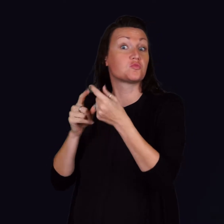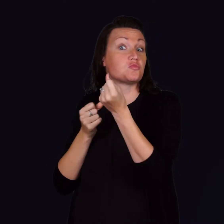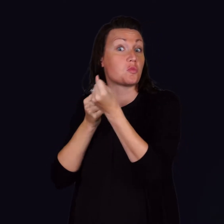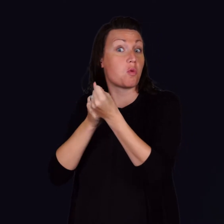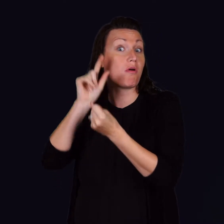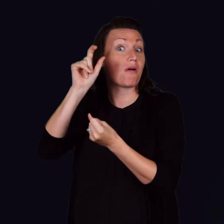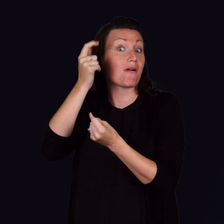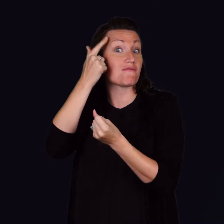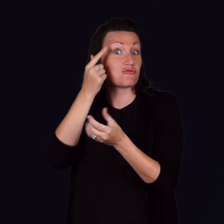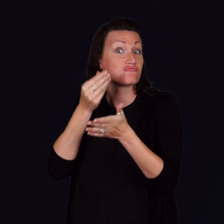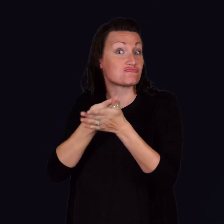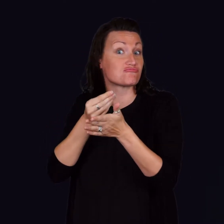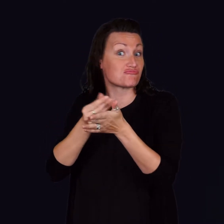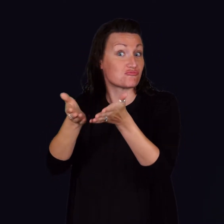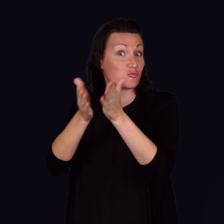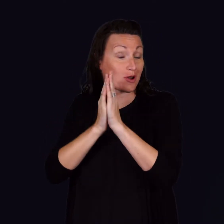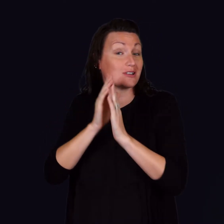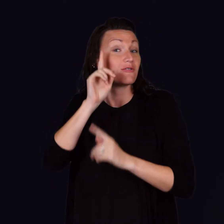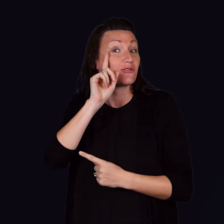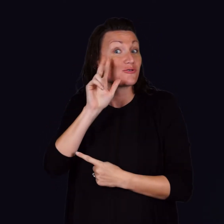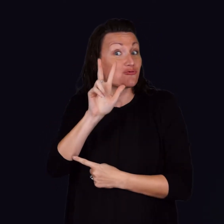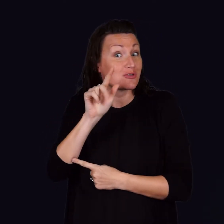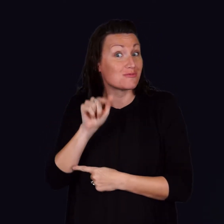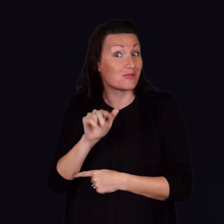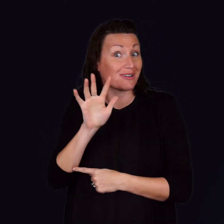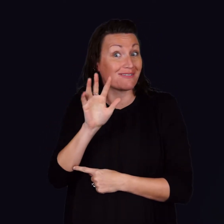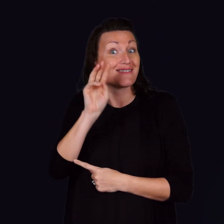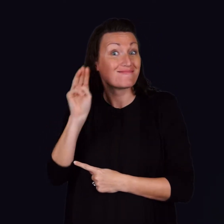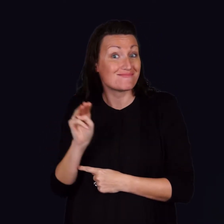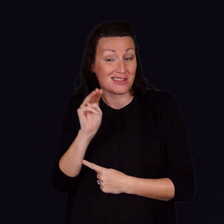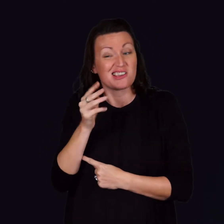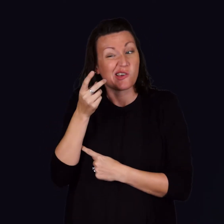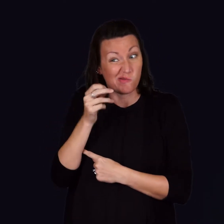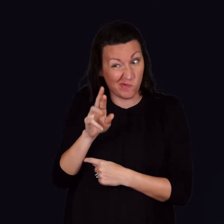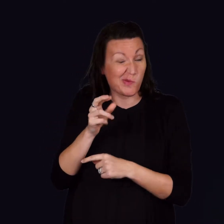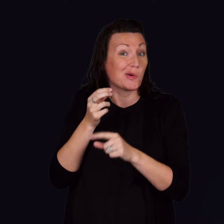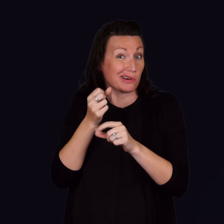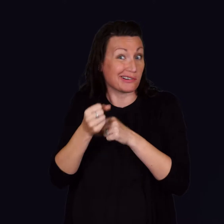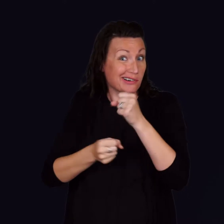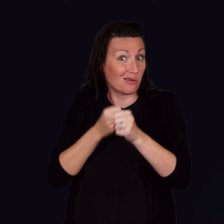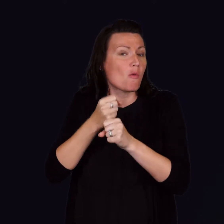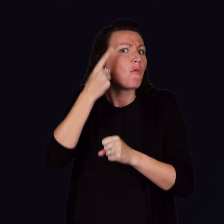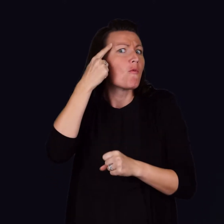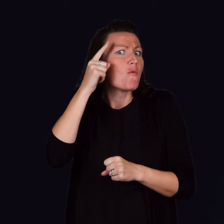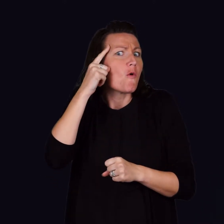the Governor’s funding request for $3.5 million a year